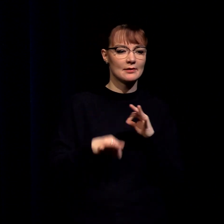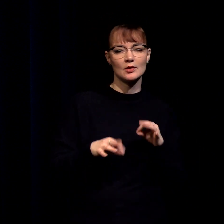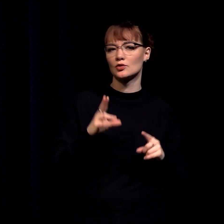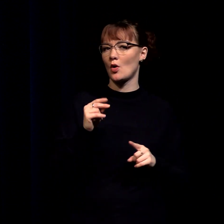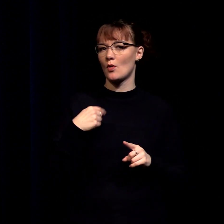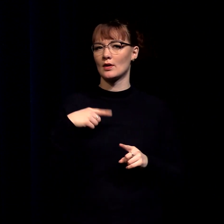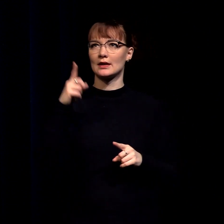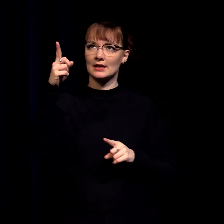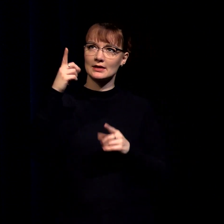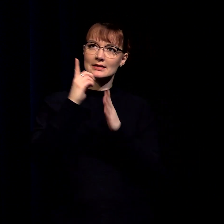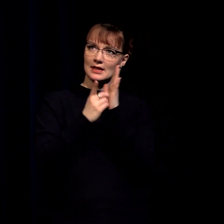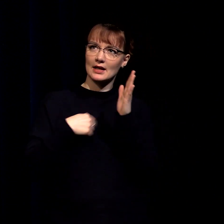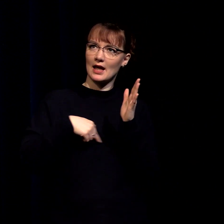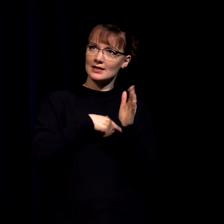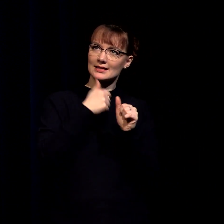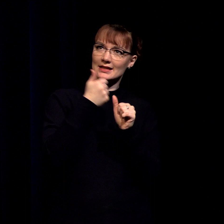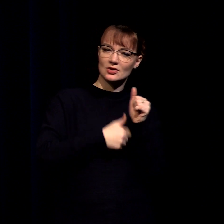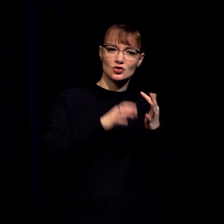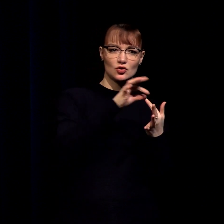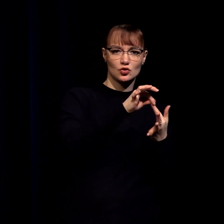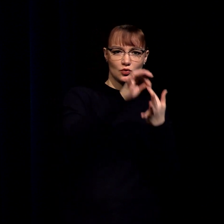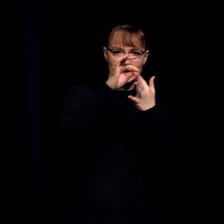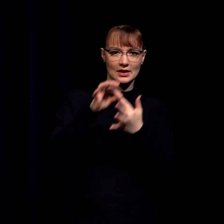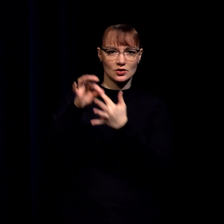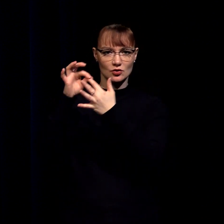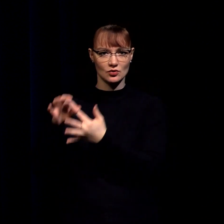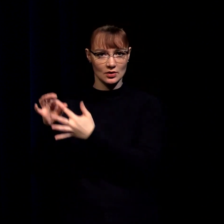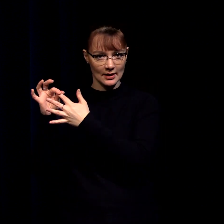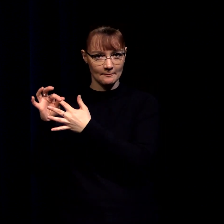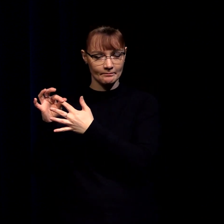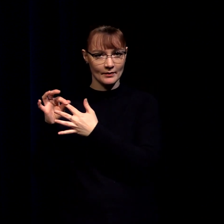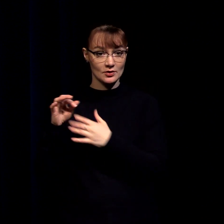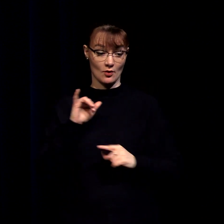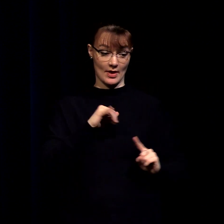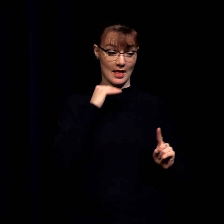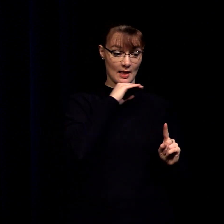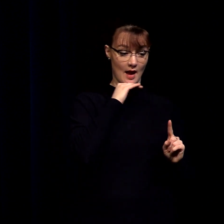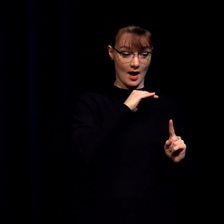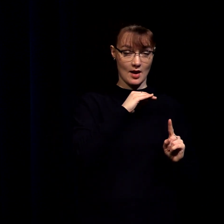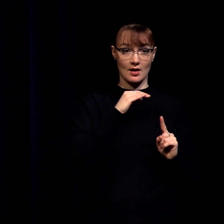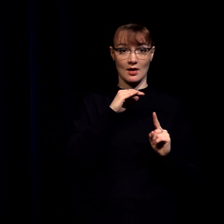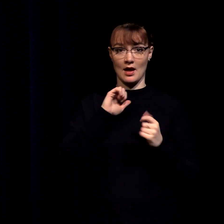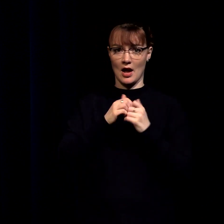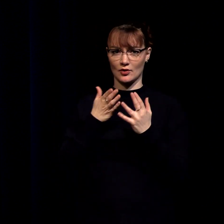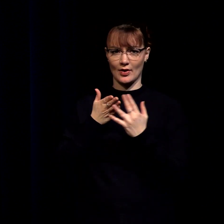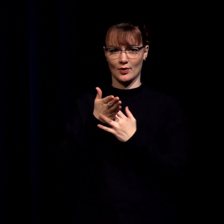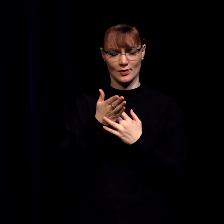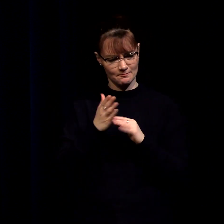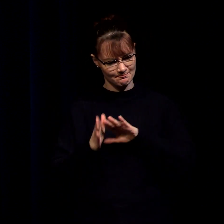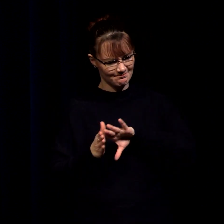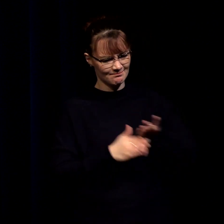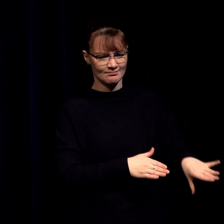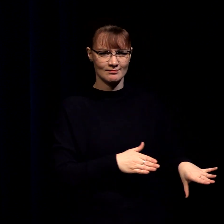creation. The remedy to get through it is to remember that you're not alone. Jesus is in the boat with you. And he's got